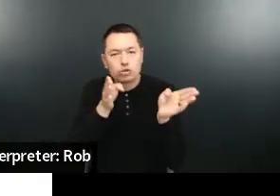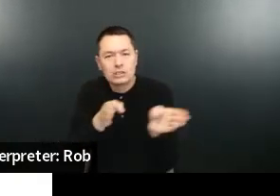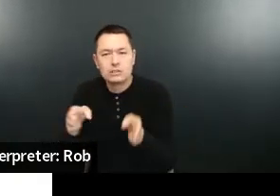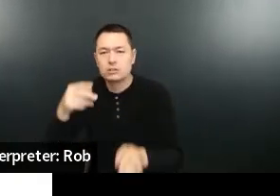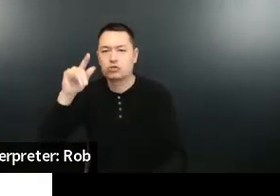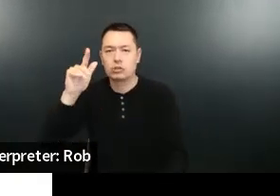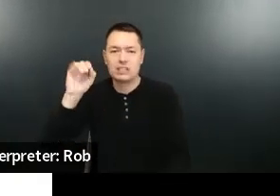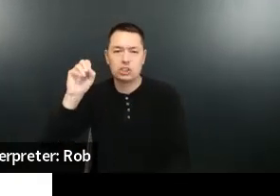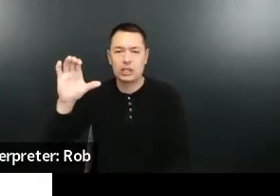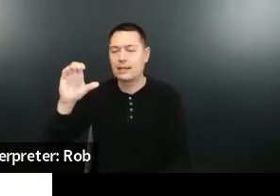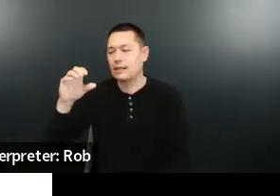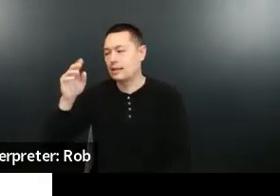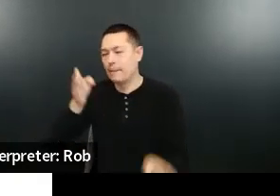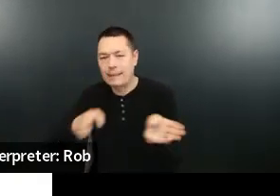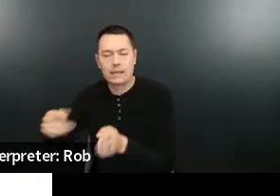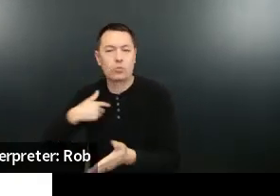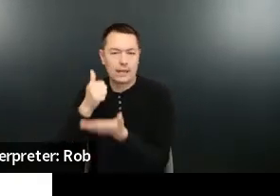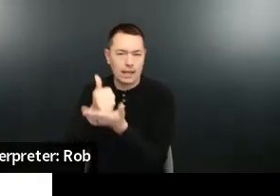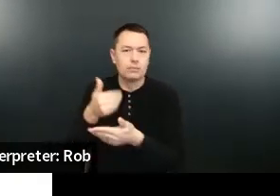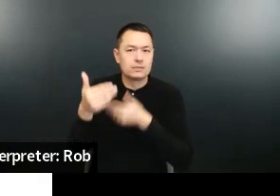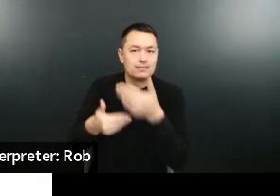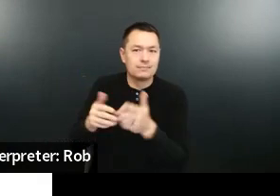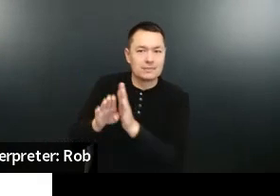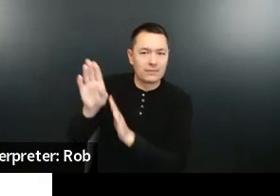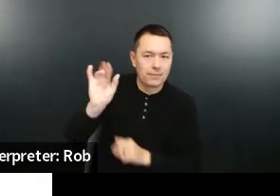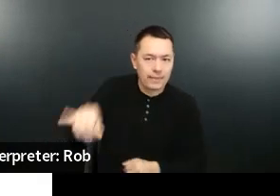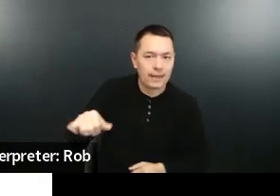we helped develop there. And we'll be a big part of evaluating that and tracking